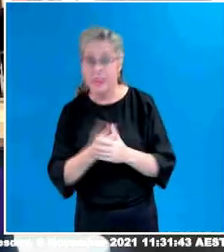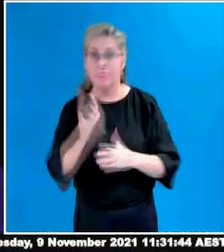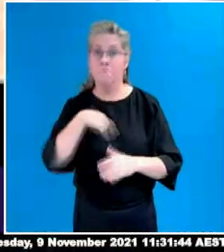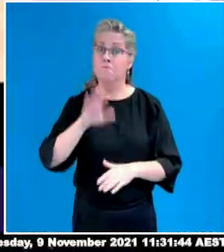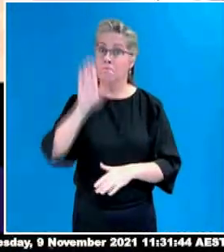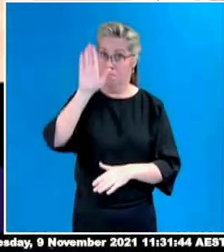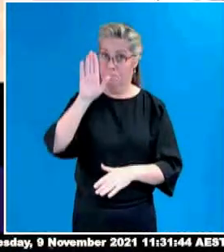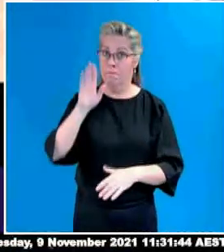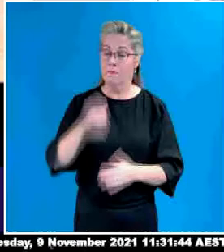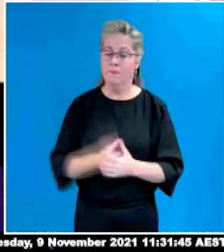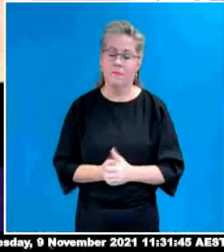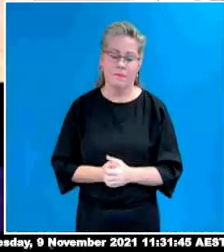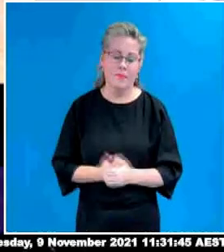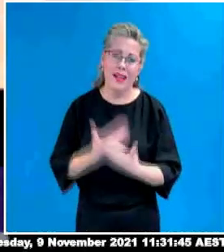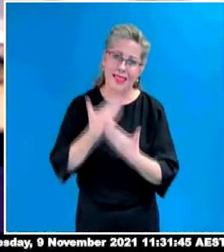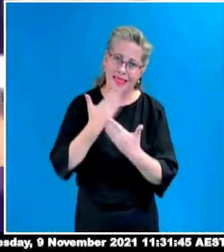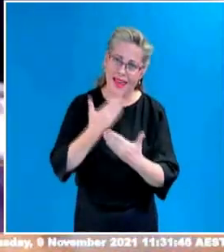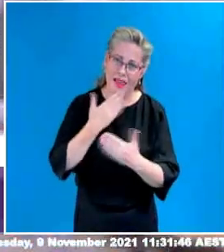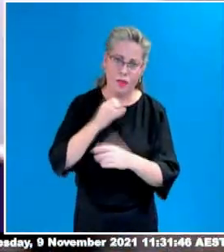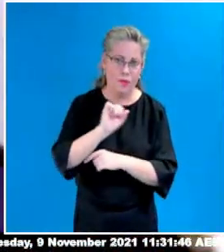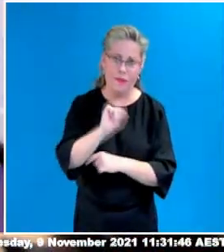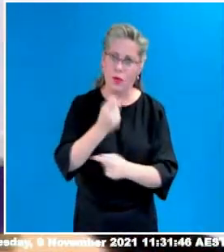Professor Nolan, thank you for your evidence.